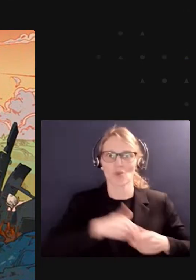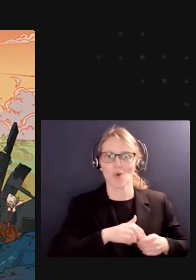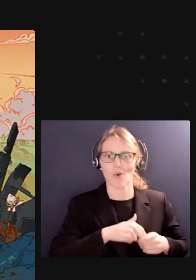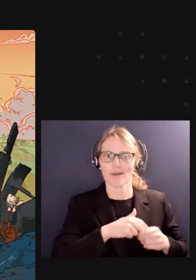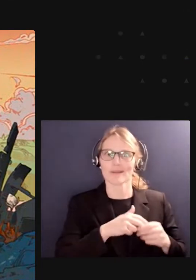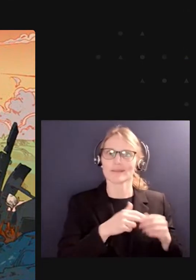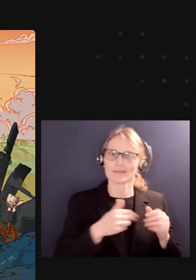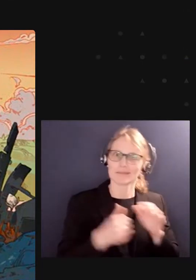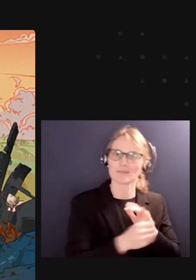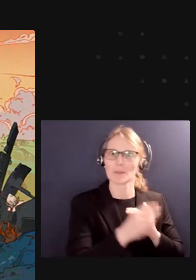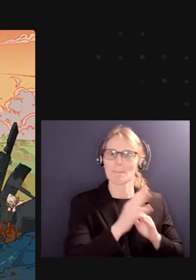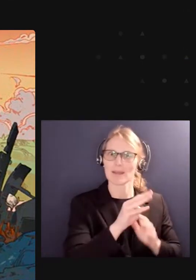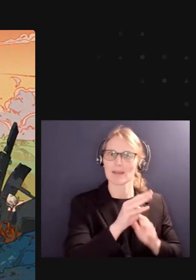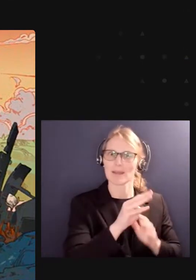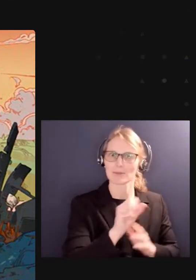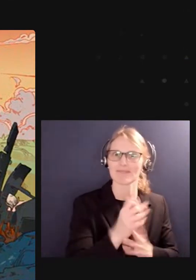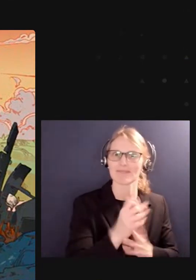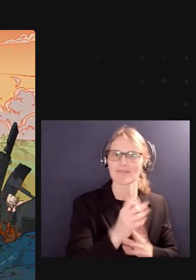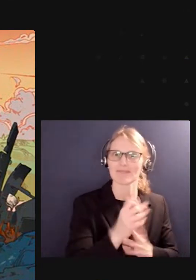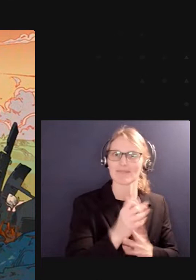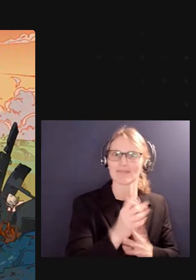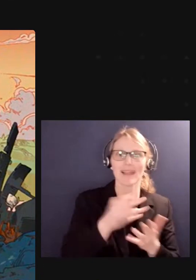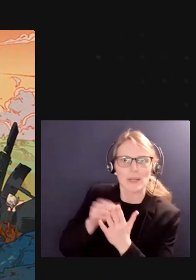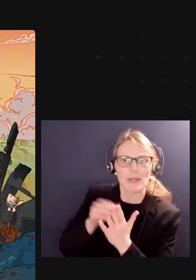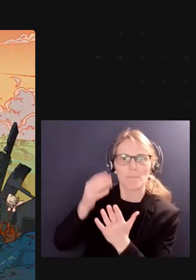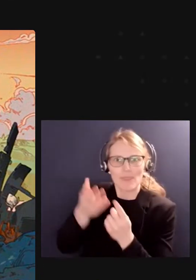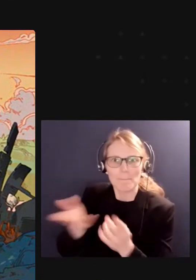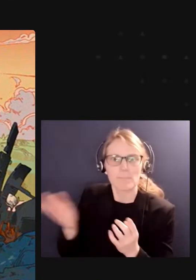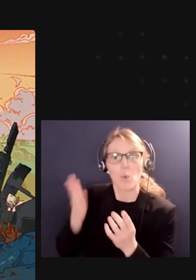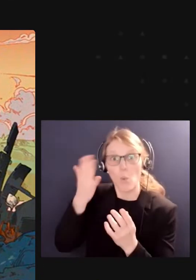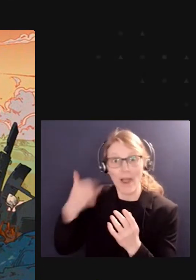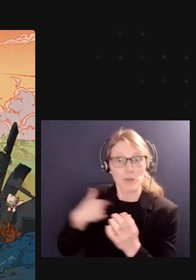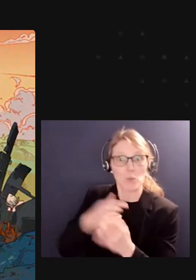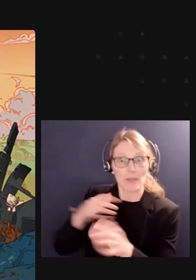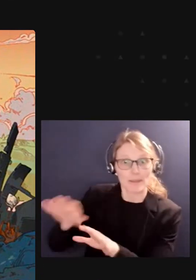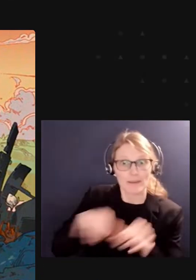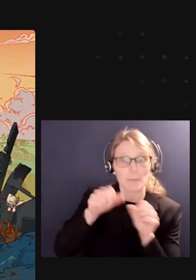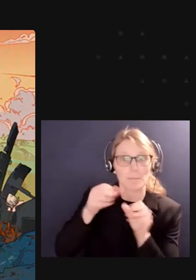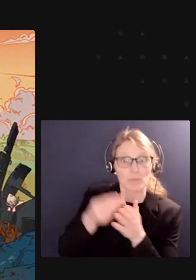Why we acquired them and how we could bring them into Microsoft